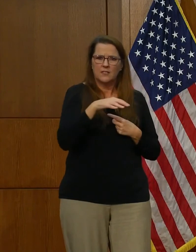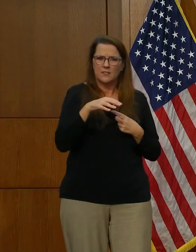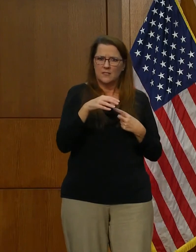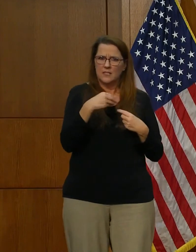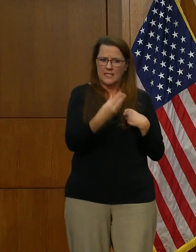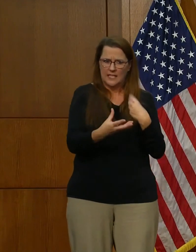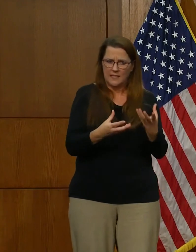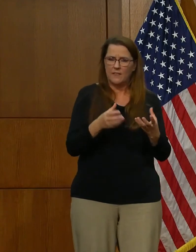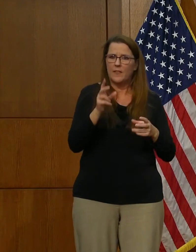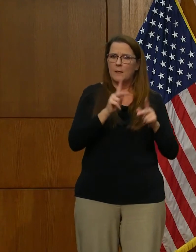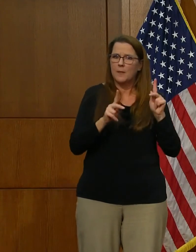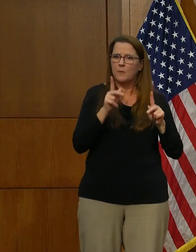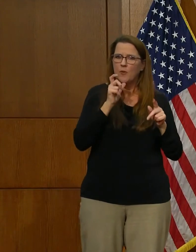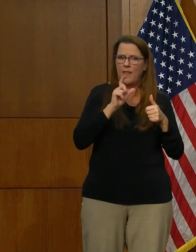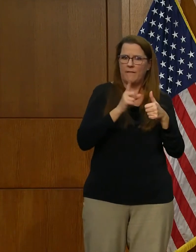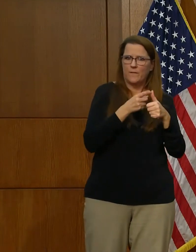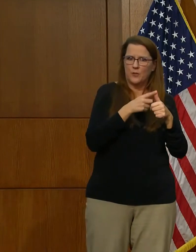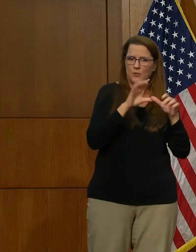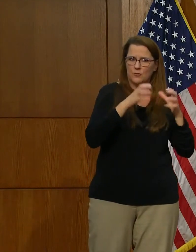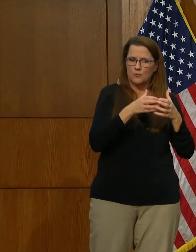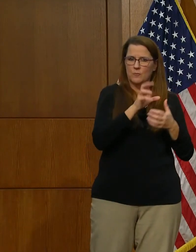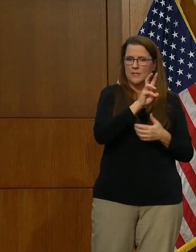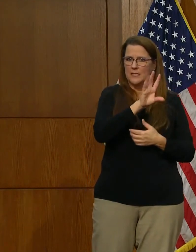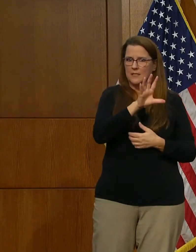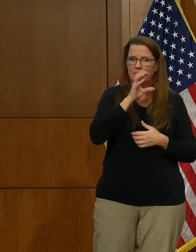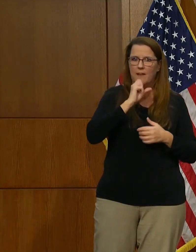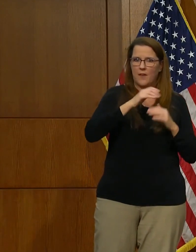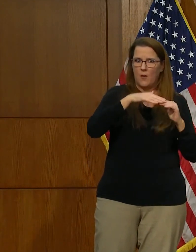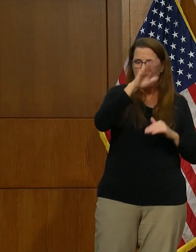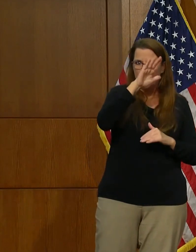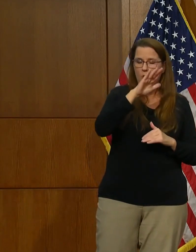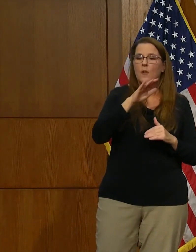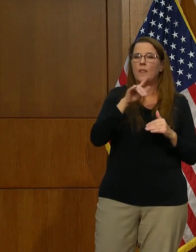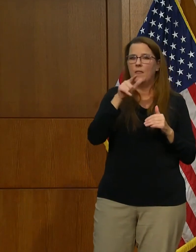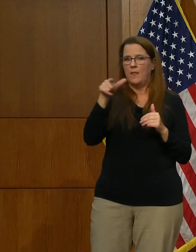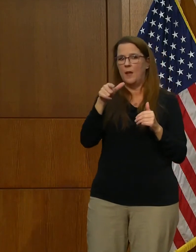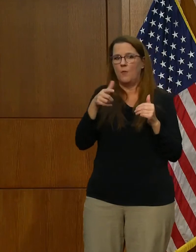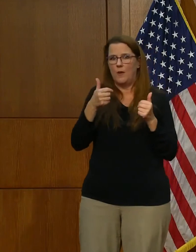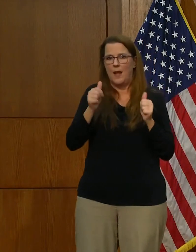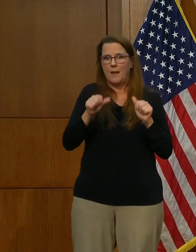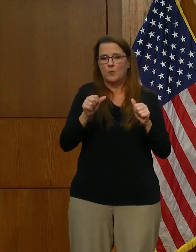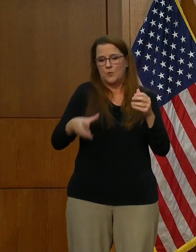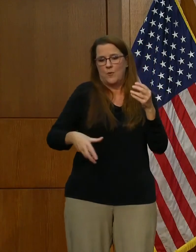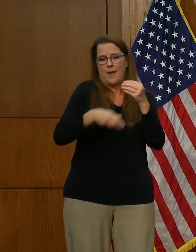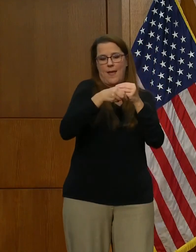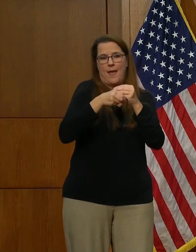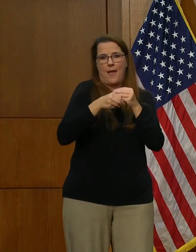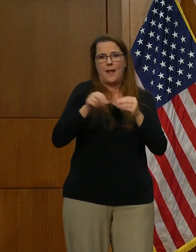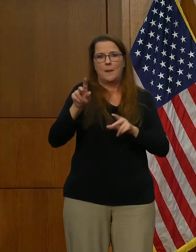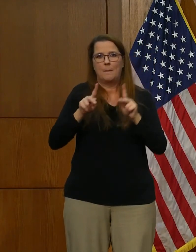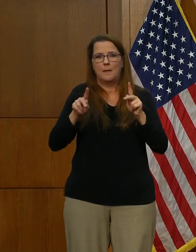WELL AT VACCINATING A MAJORITY OF THOSE 65 OLDER THAT THEY'RE